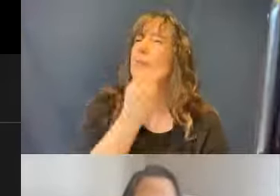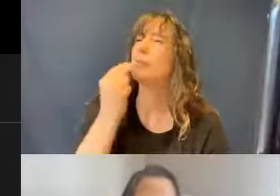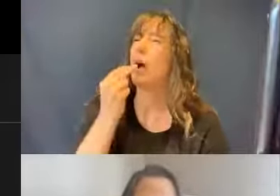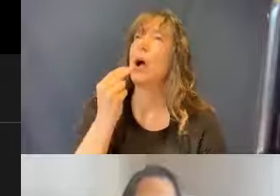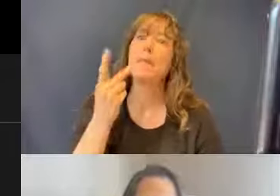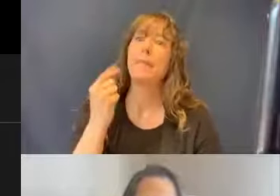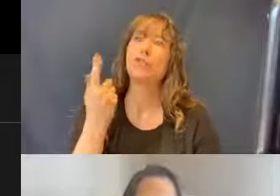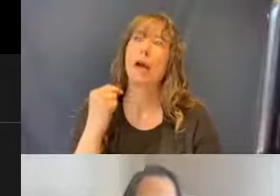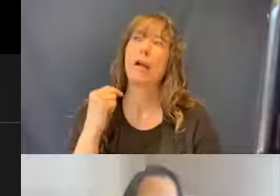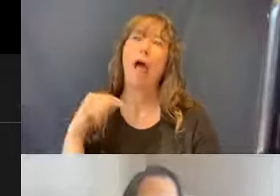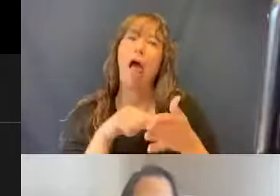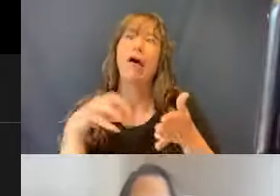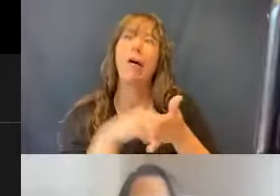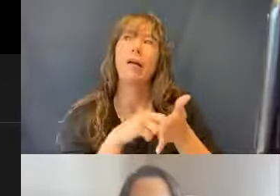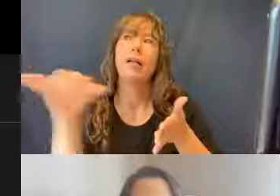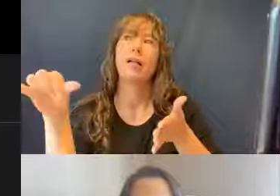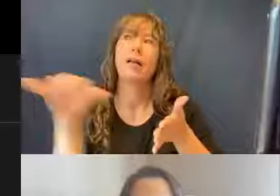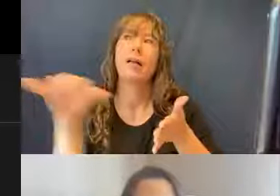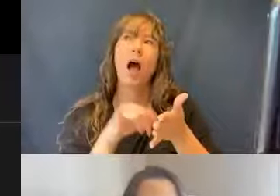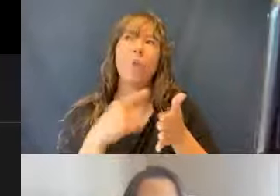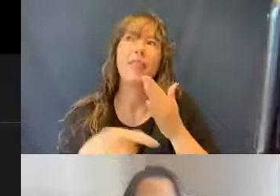what they were saying. Also reading ahead with surgeries. So, again, I would have a